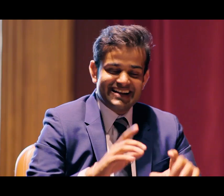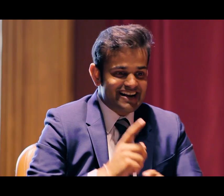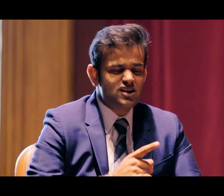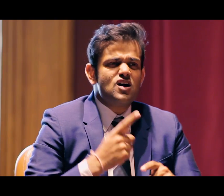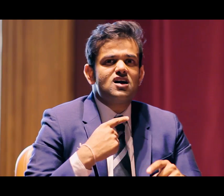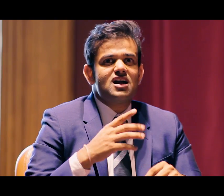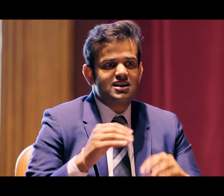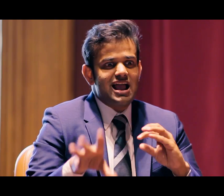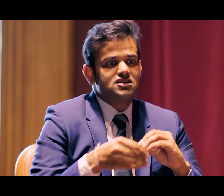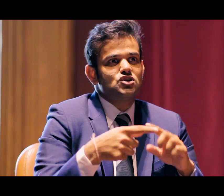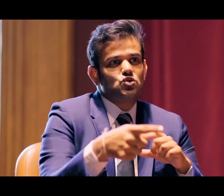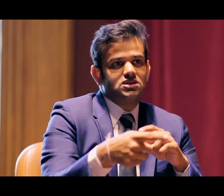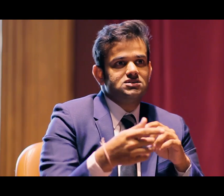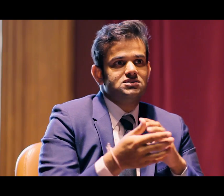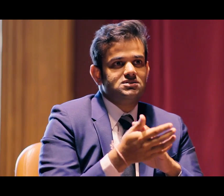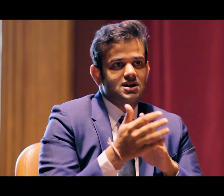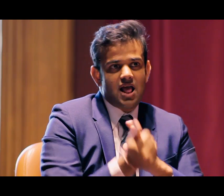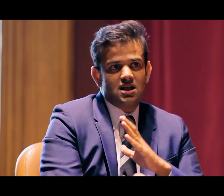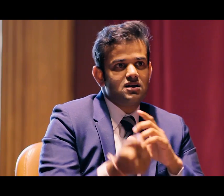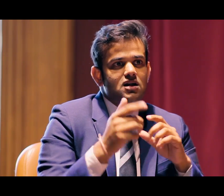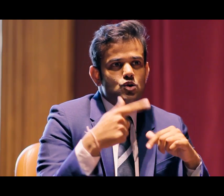That is great.